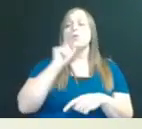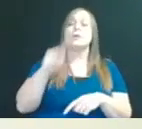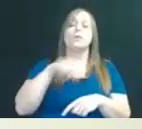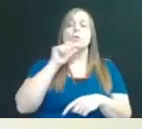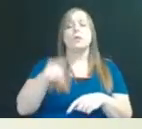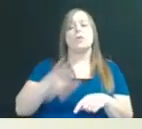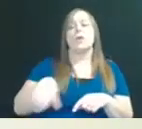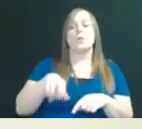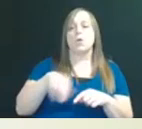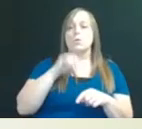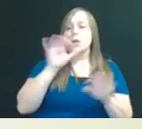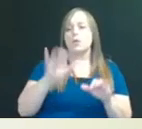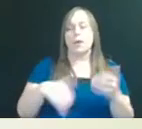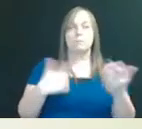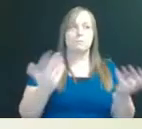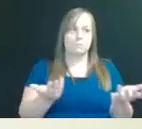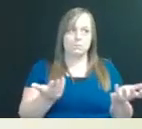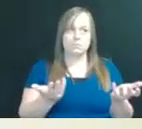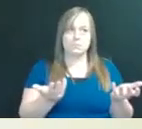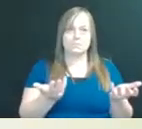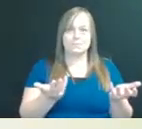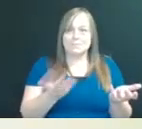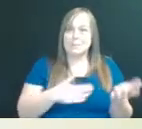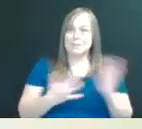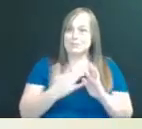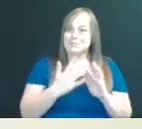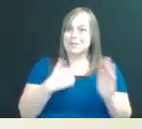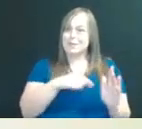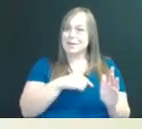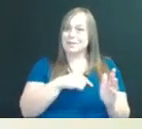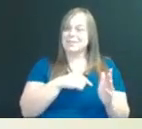we're not gonna do that. And please check in on stuff like that.